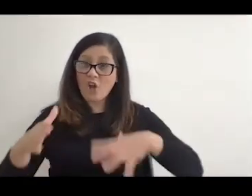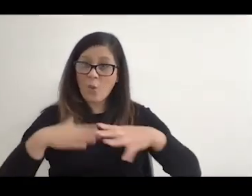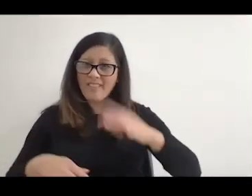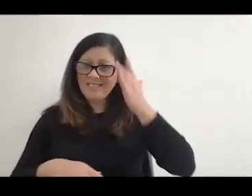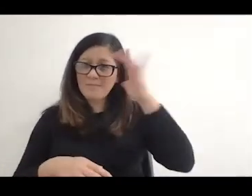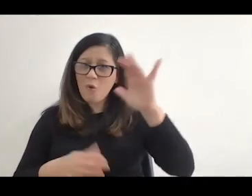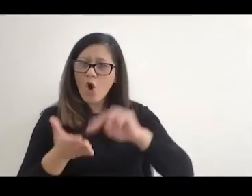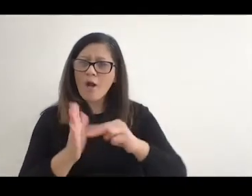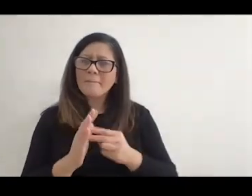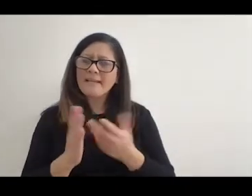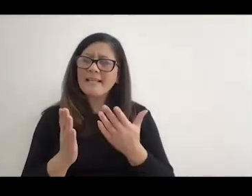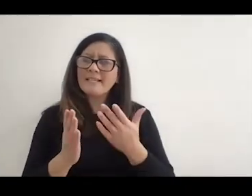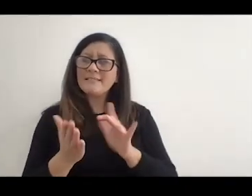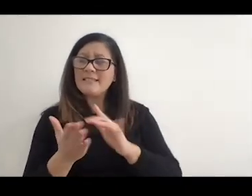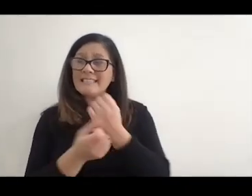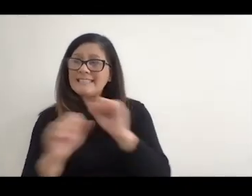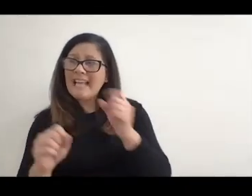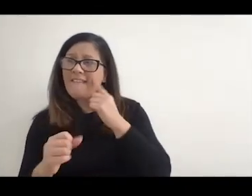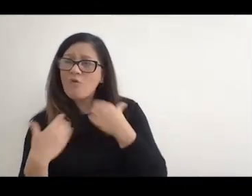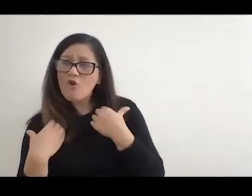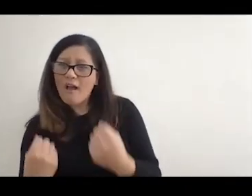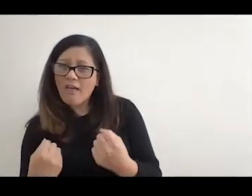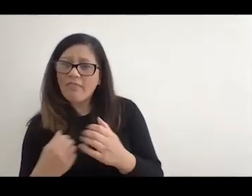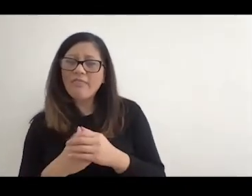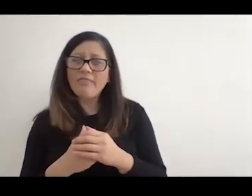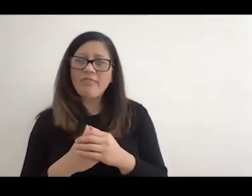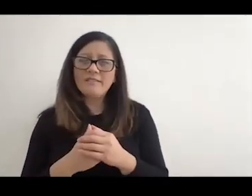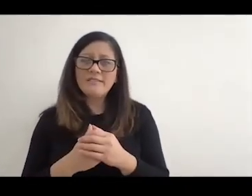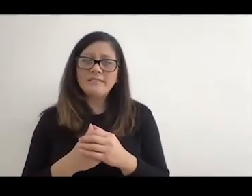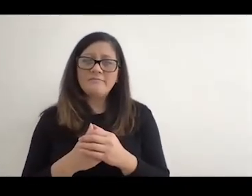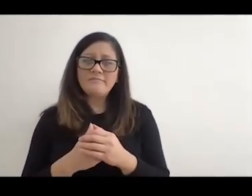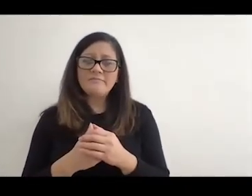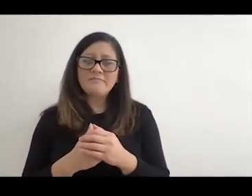medically safe and I want it back up a bit to accessible.